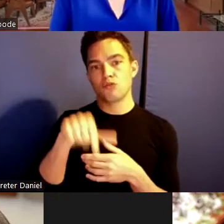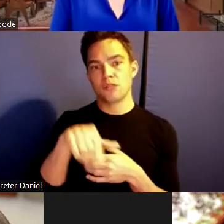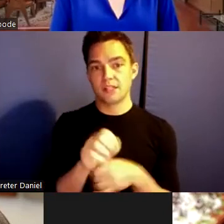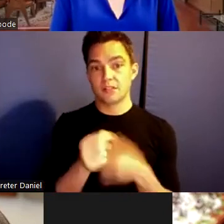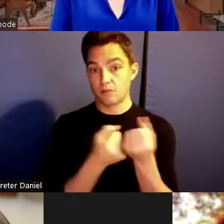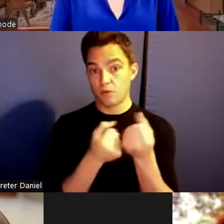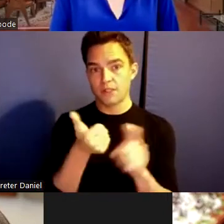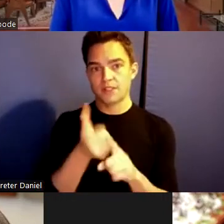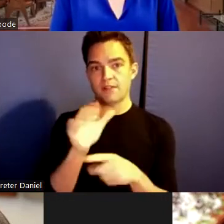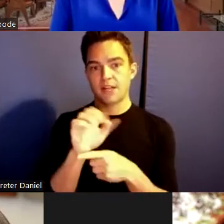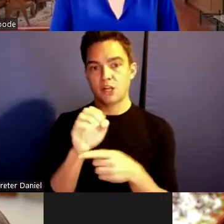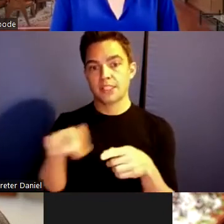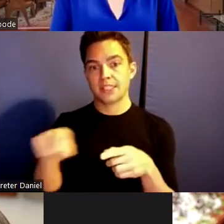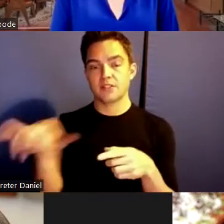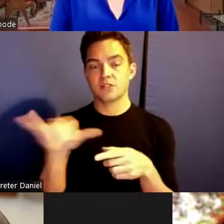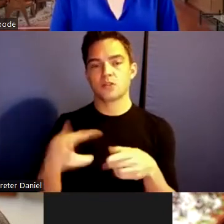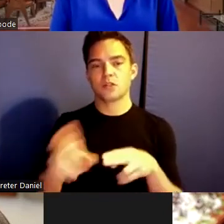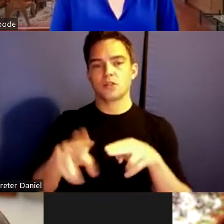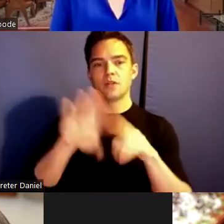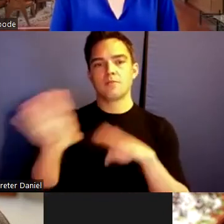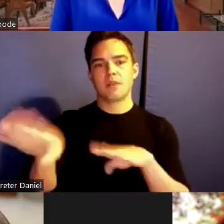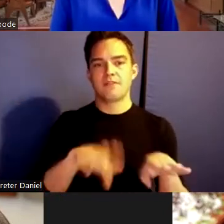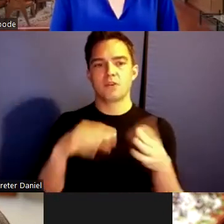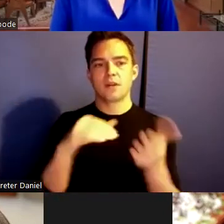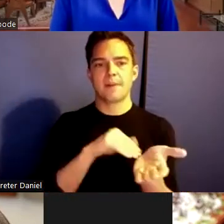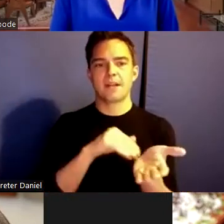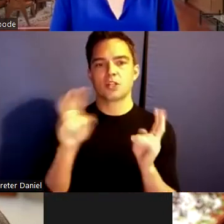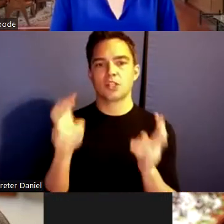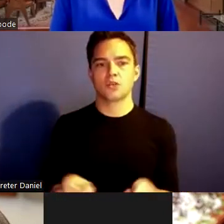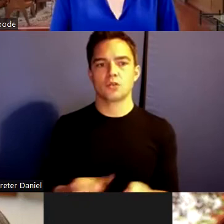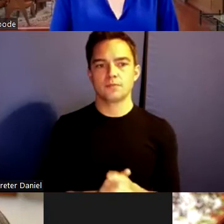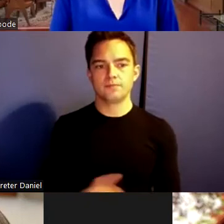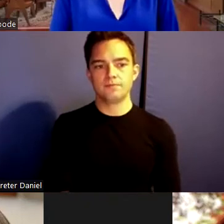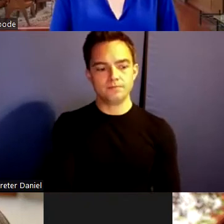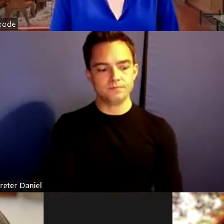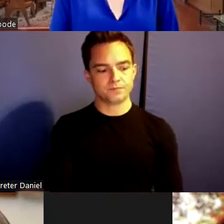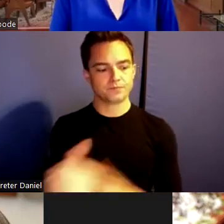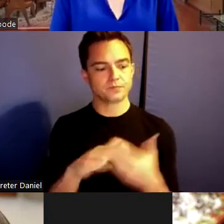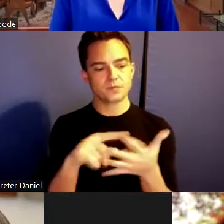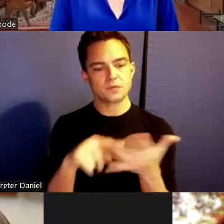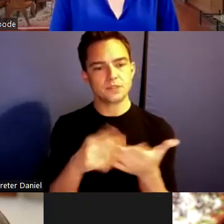care needs as well as increased behavioral and medical issues. All of this is to say that these